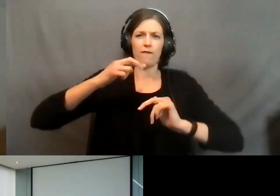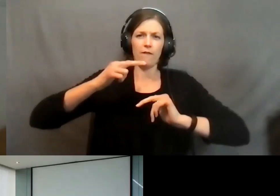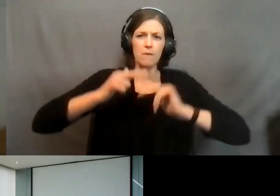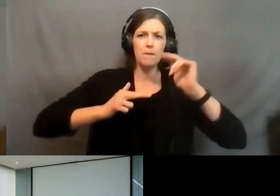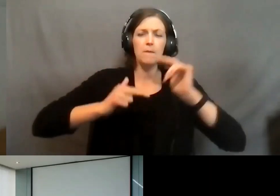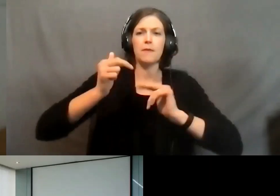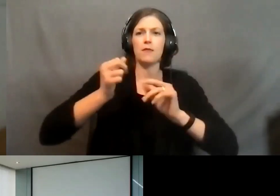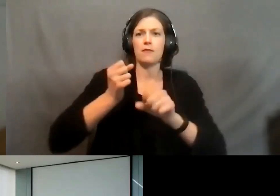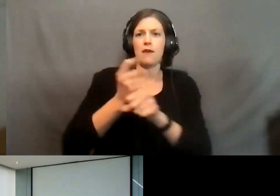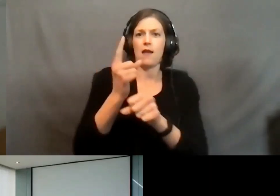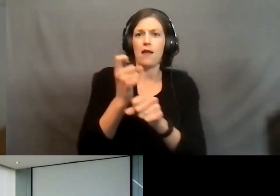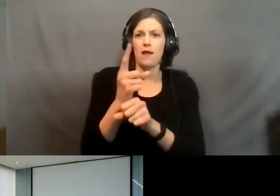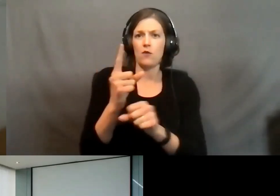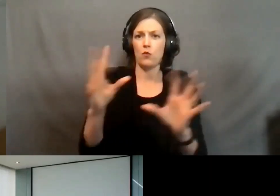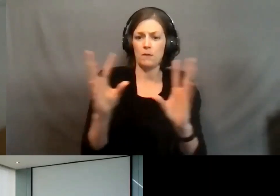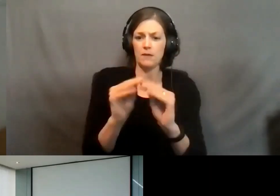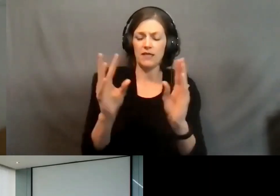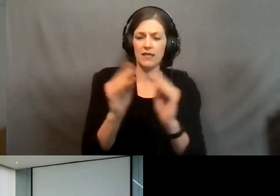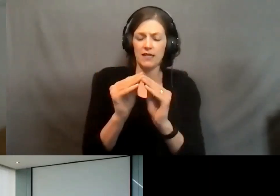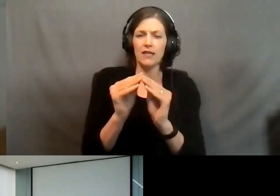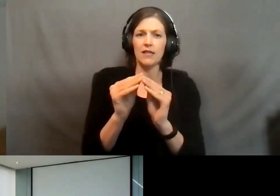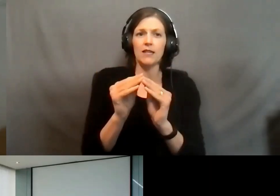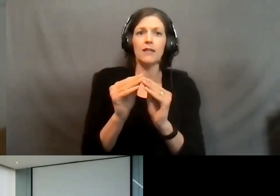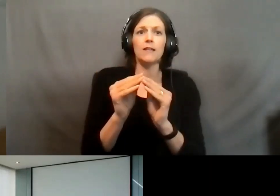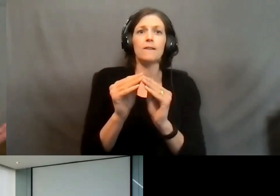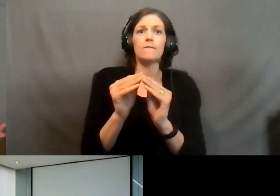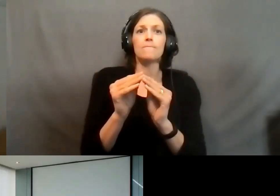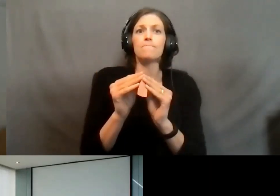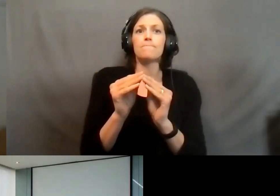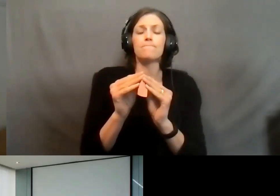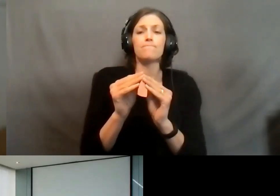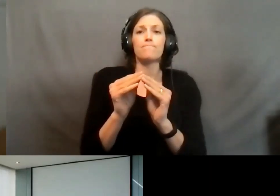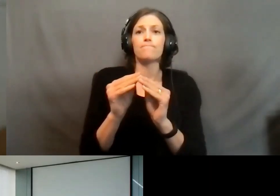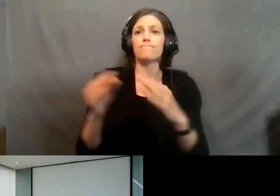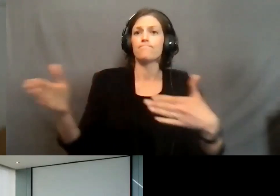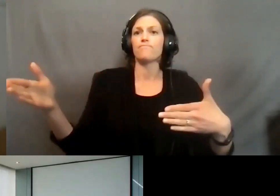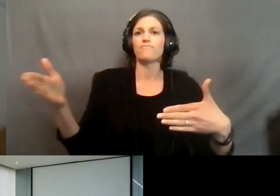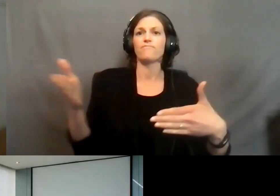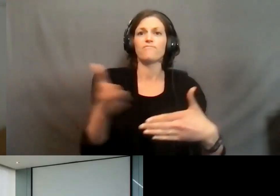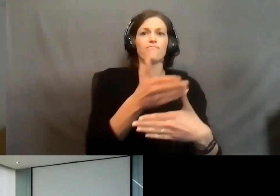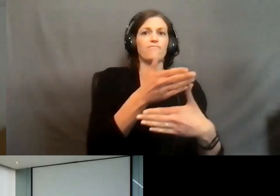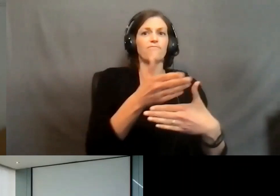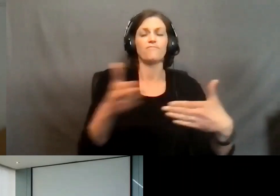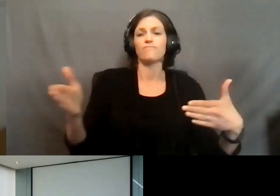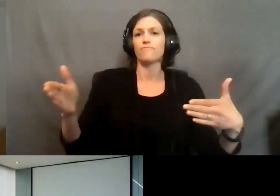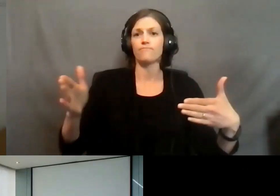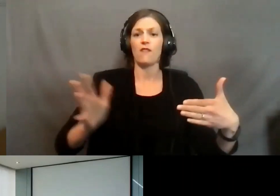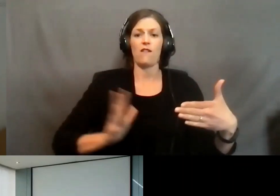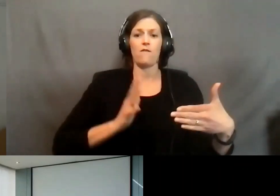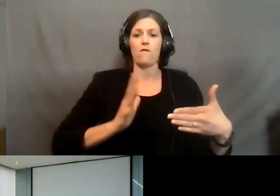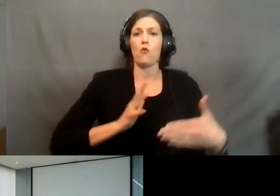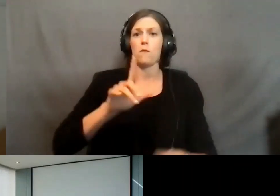meeting this year as the range of formal live 12:13:49 sessions that you have experienced